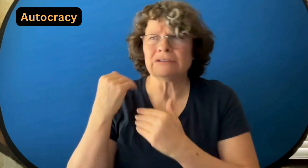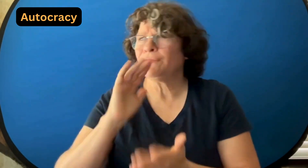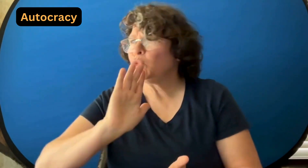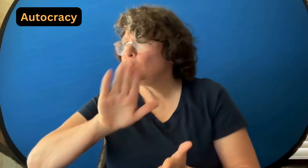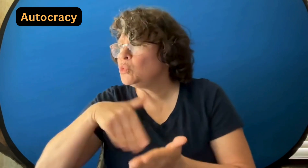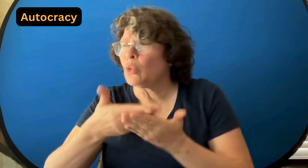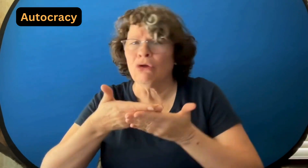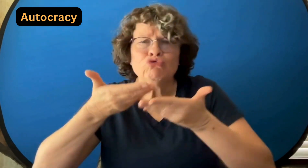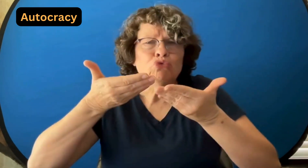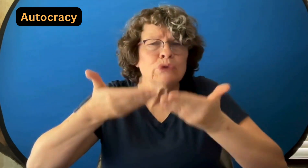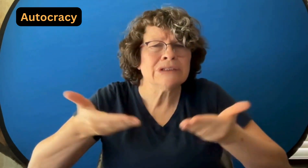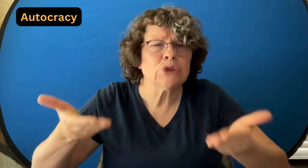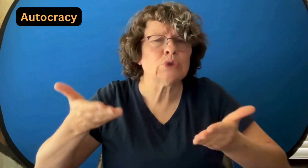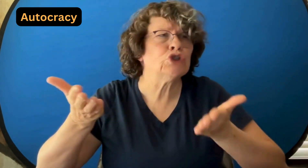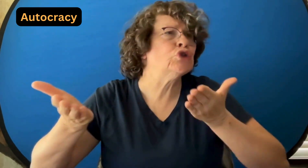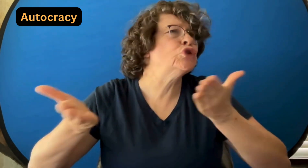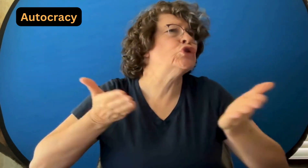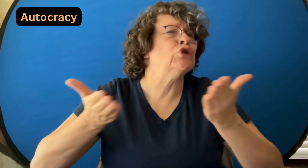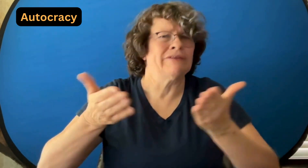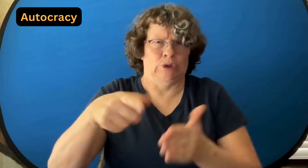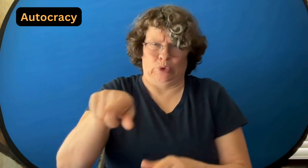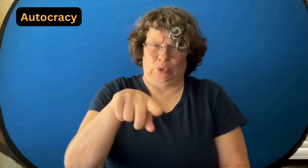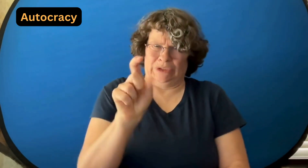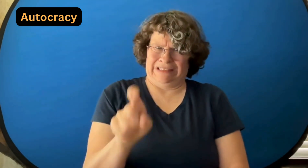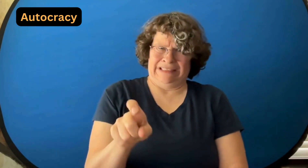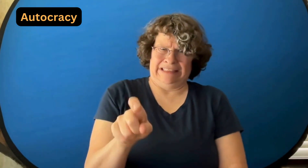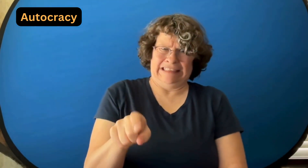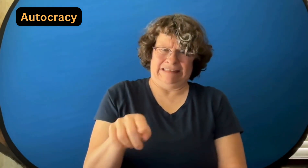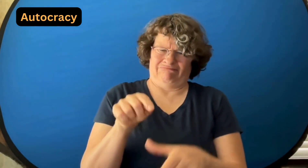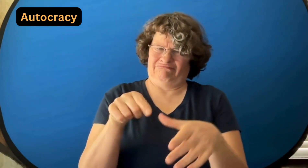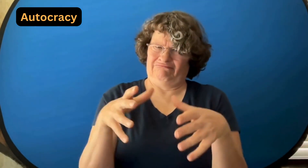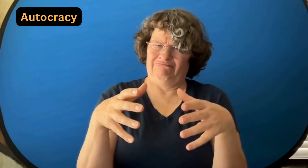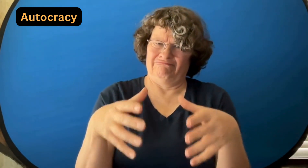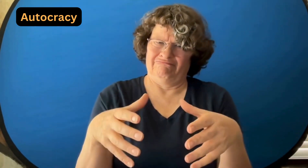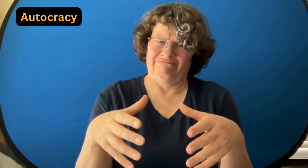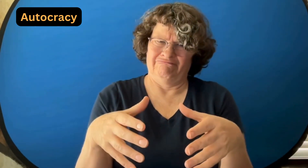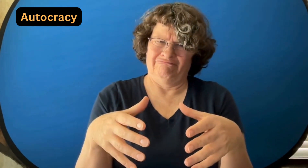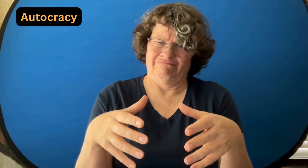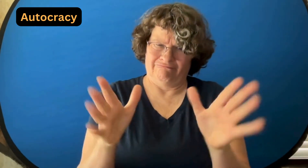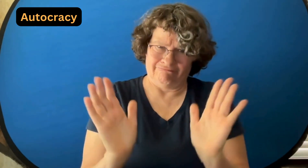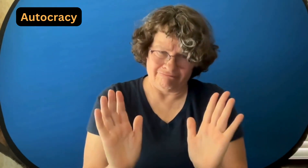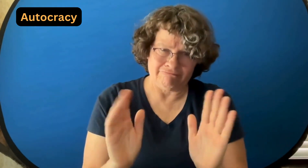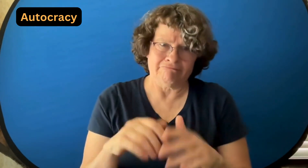all the resources and services you need